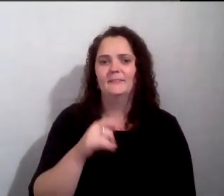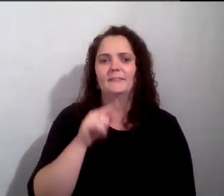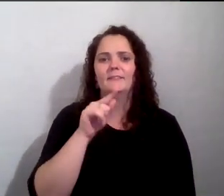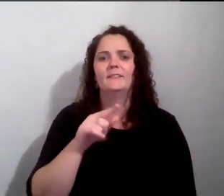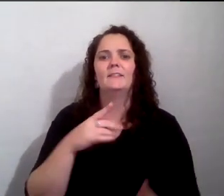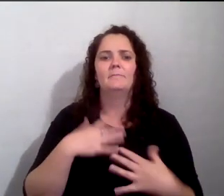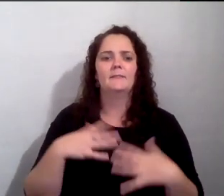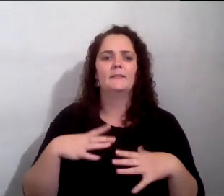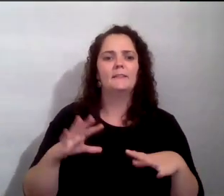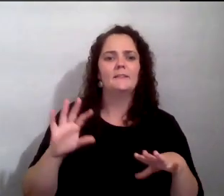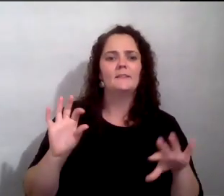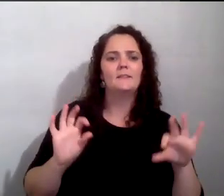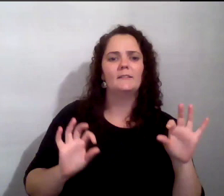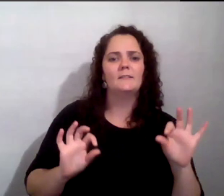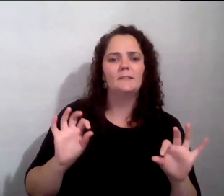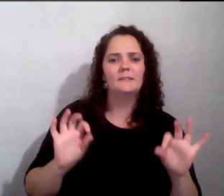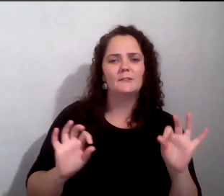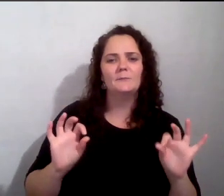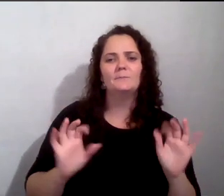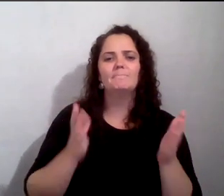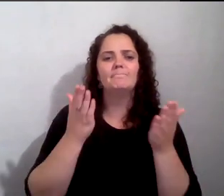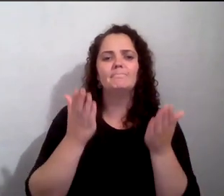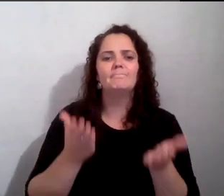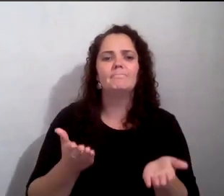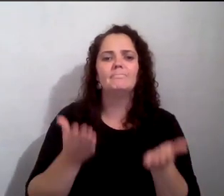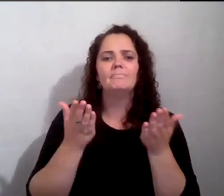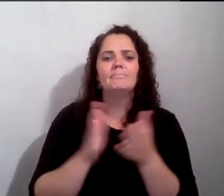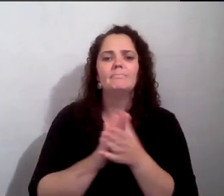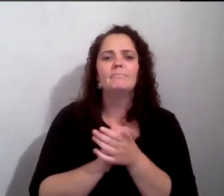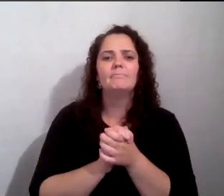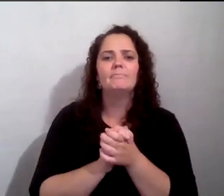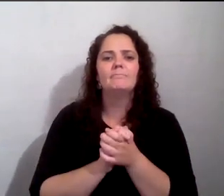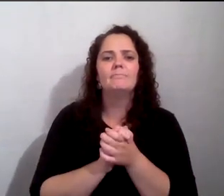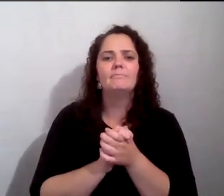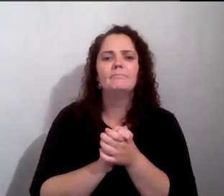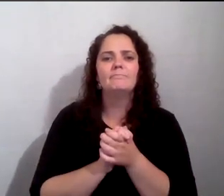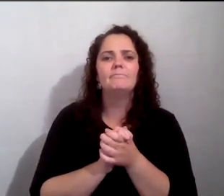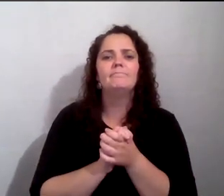educated and taught by Henry Tonks, you know a wonderful